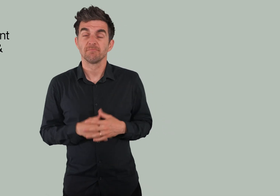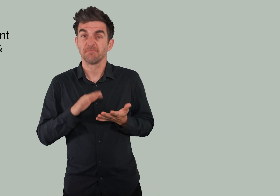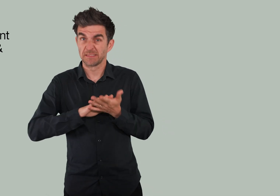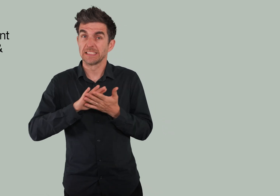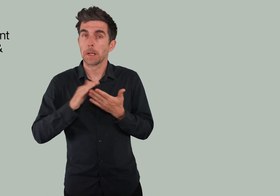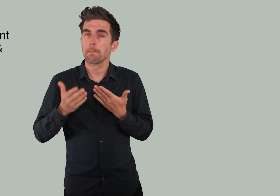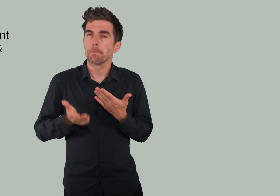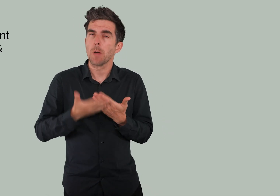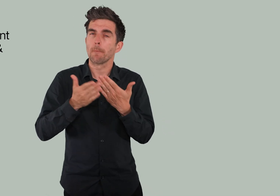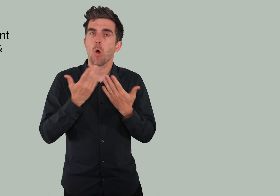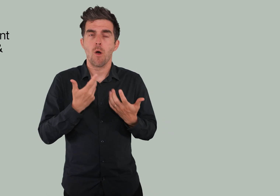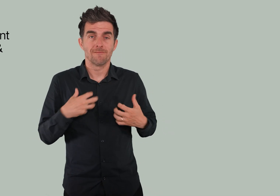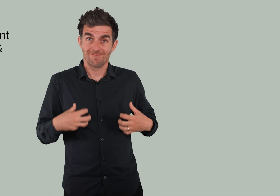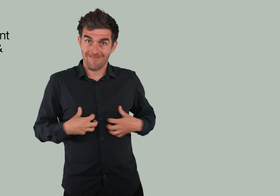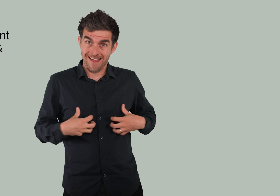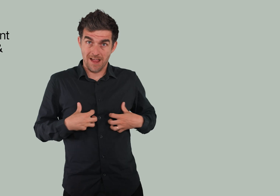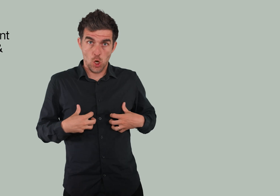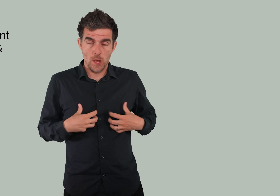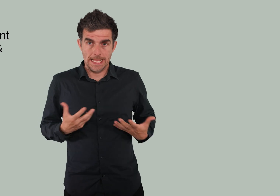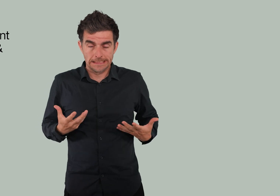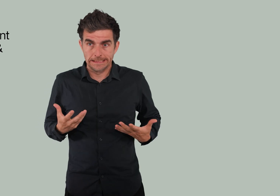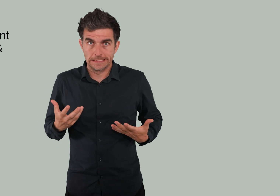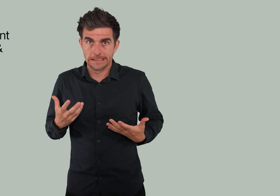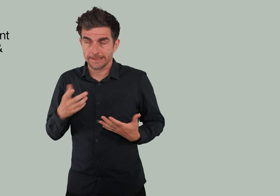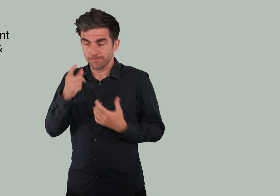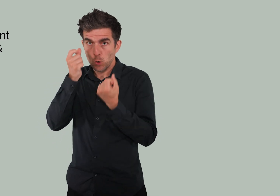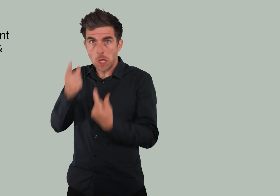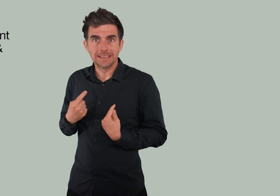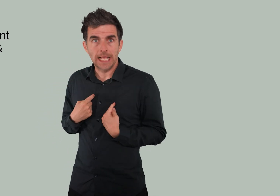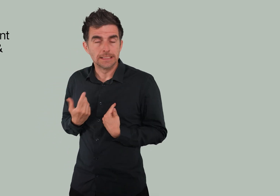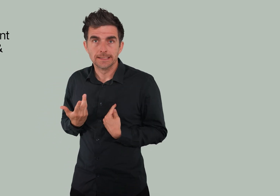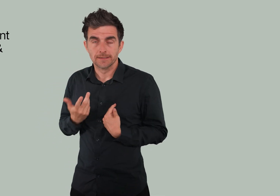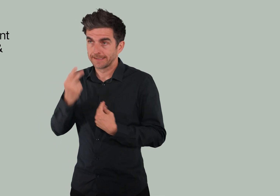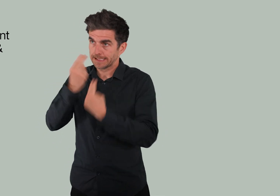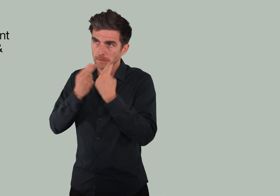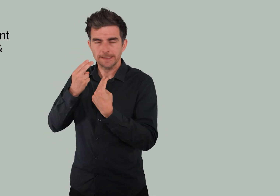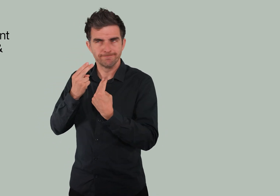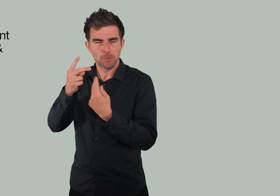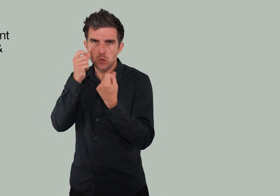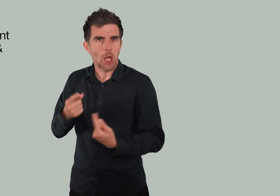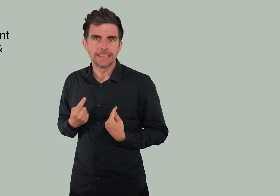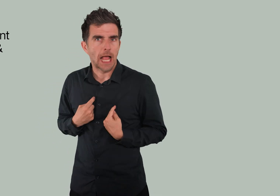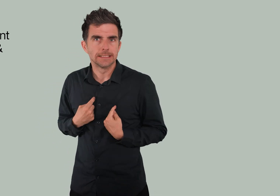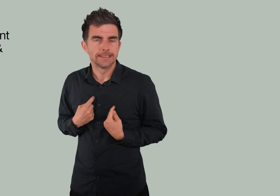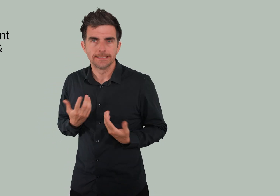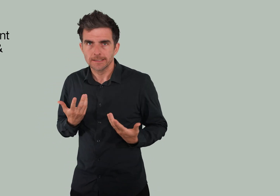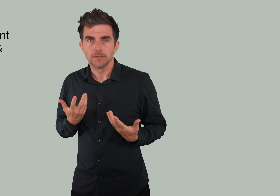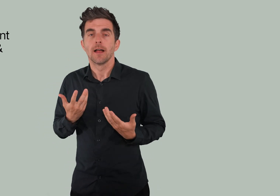This increased fears that they had been misunderstood during their assessment,